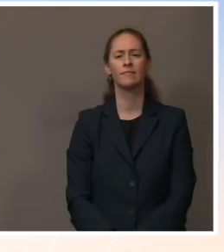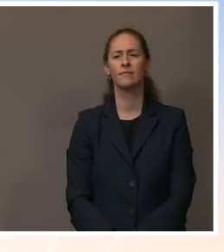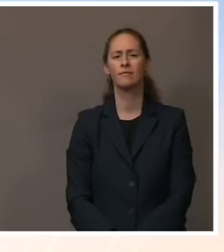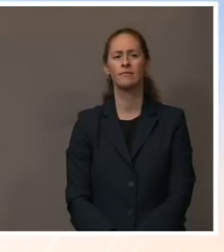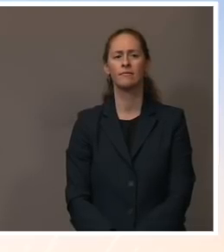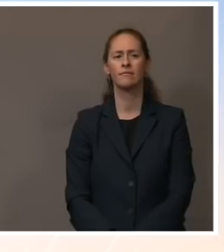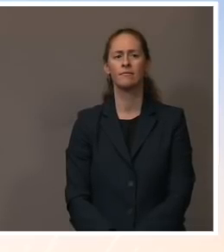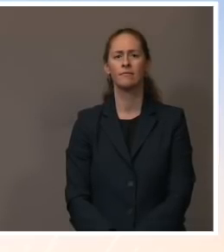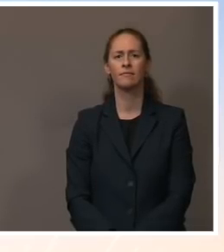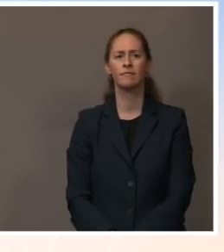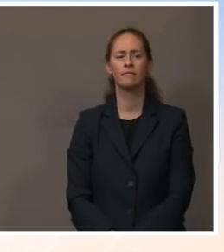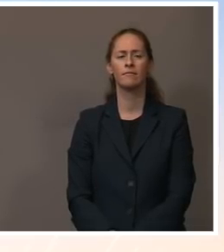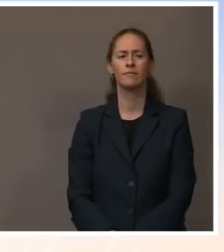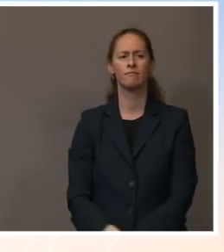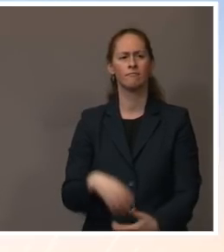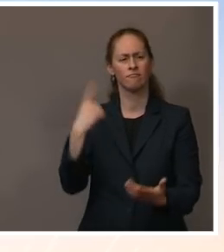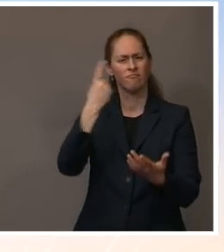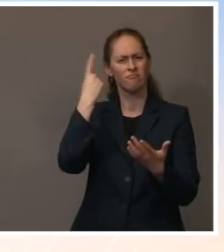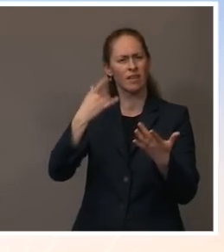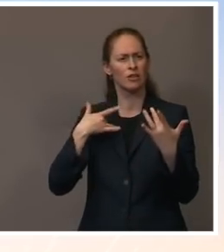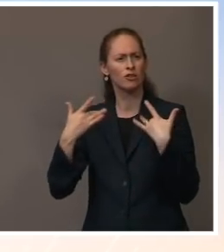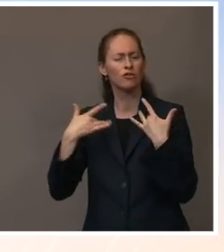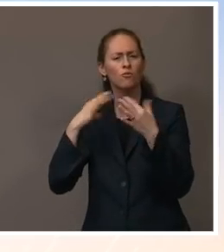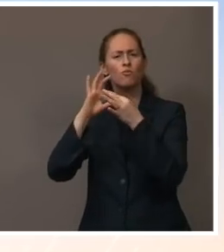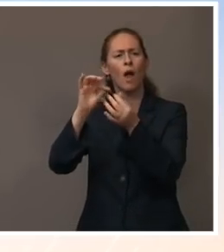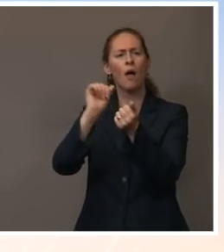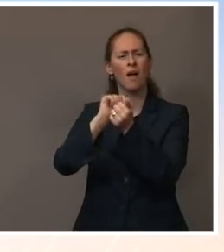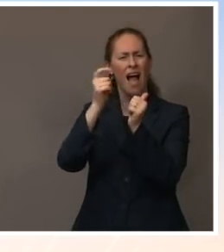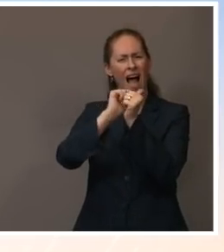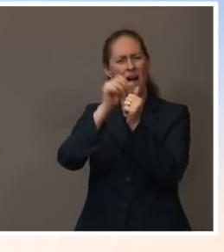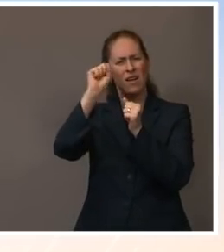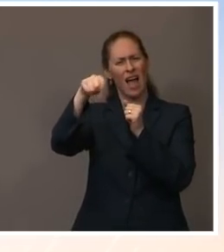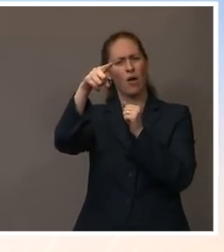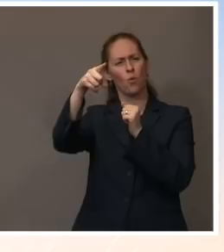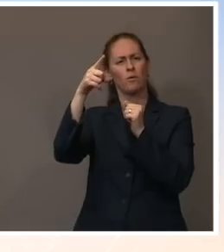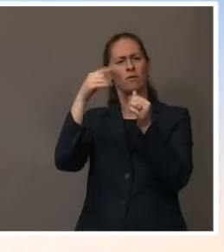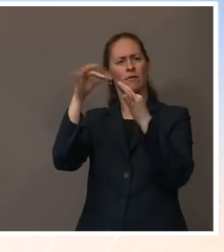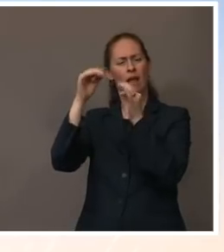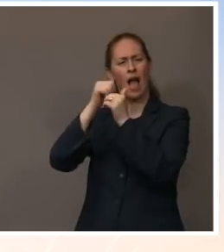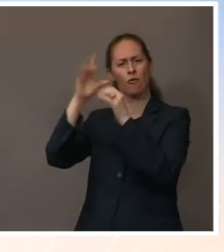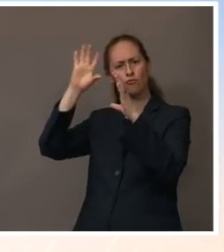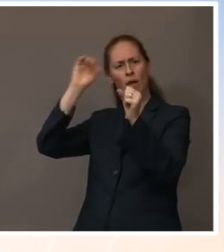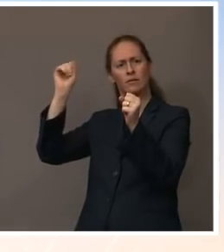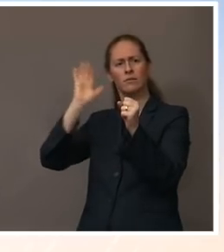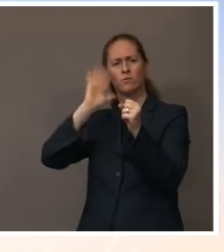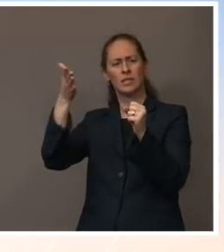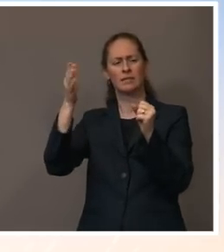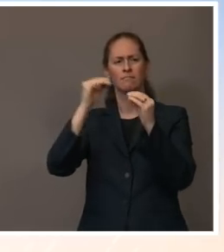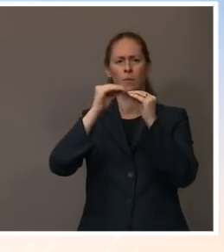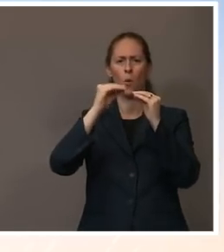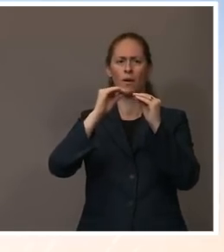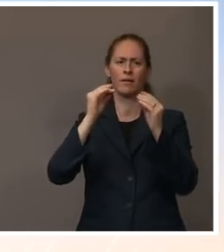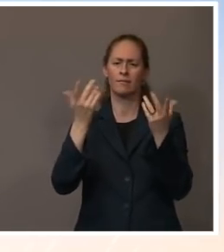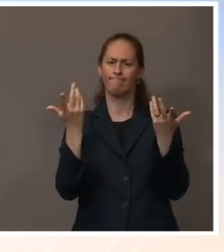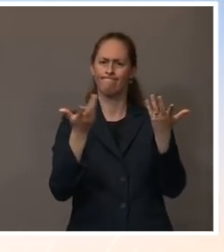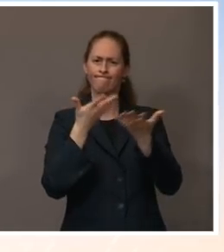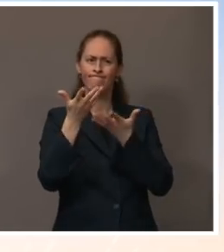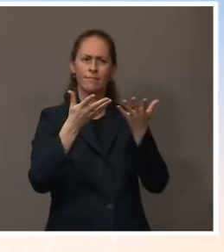But can you address how the President is going to sort of walk that line between expressing his concern about crime